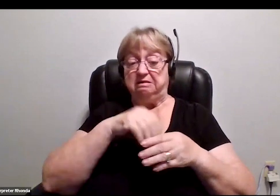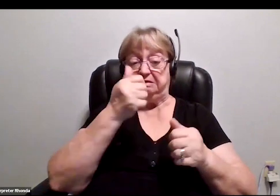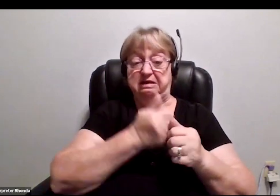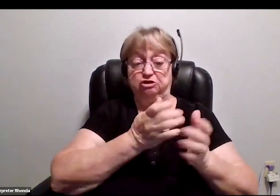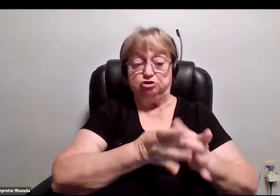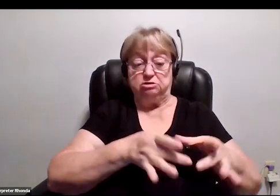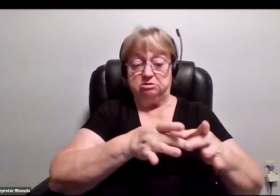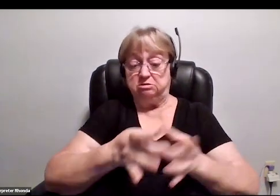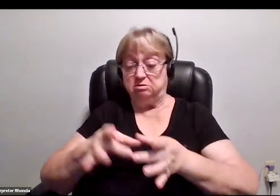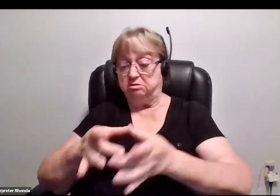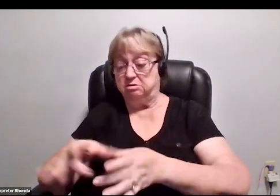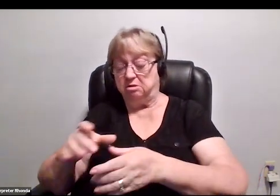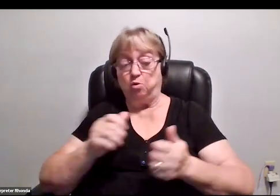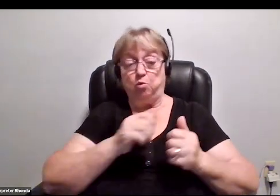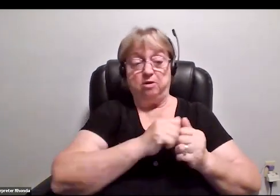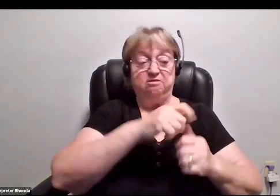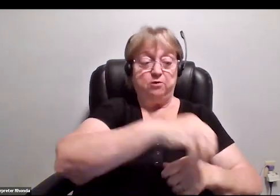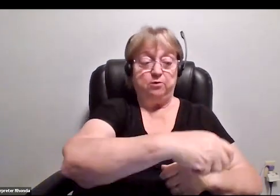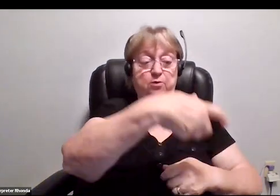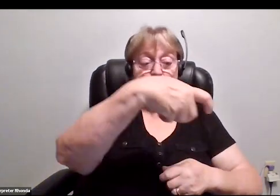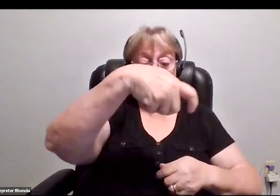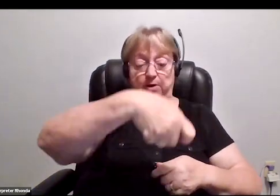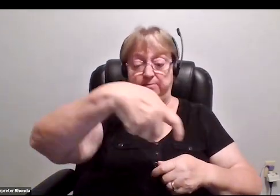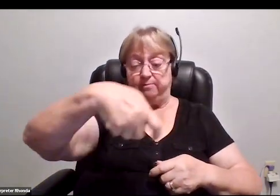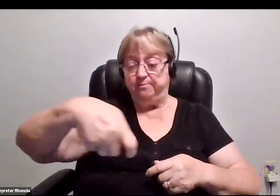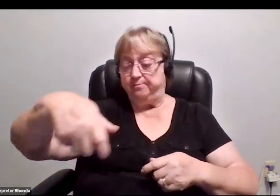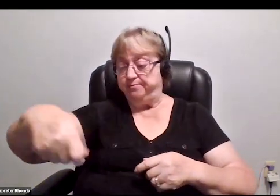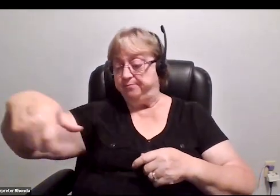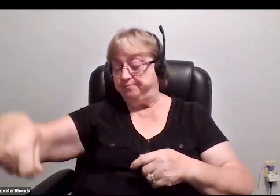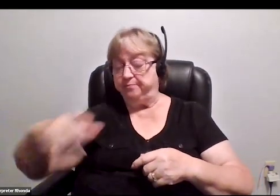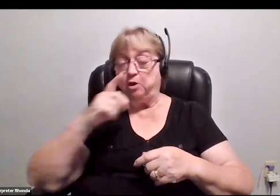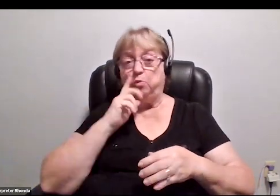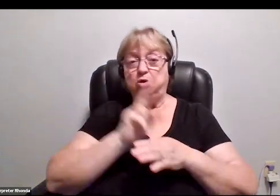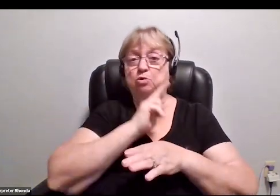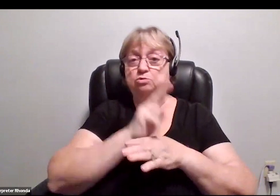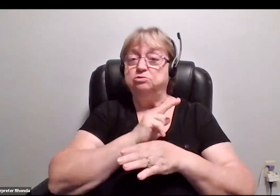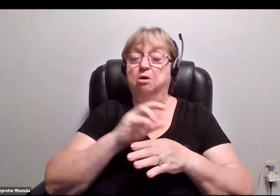with the pipette, we used a loading guide that Bio-Rad already made.